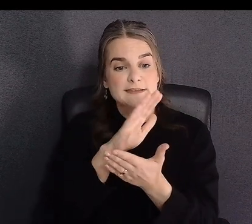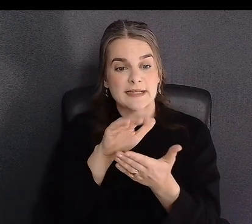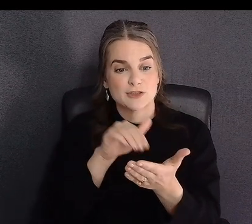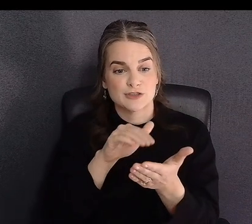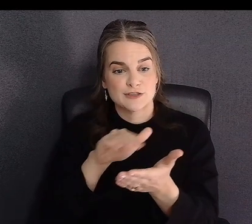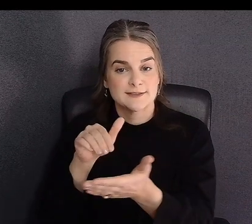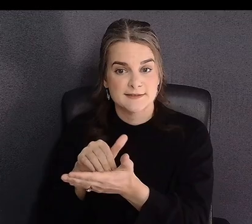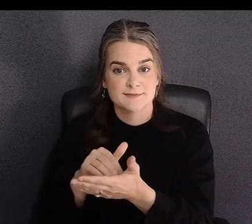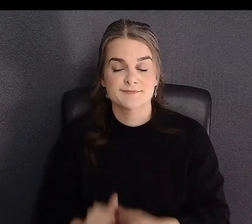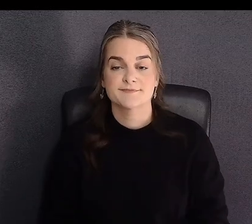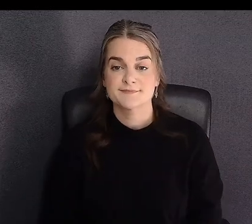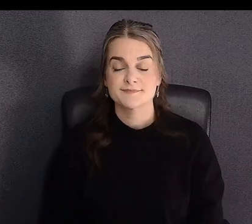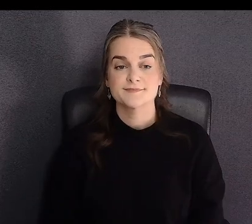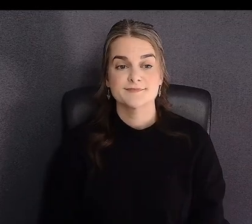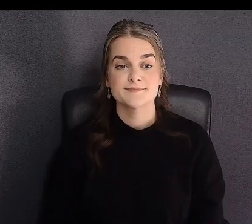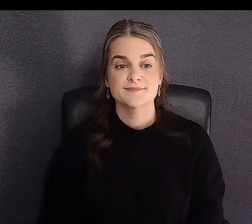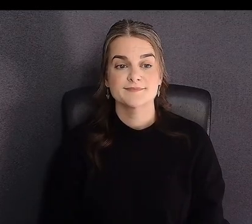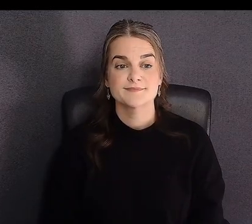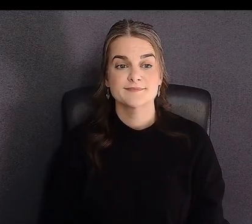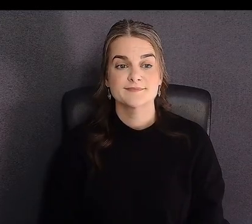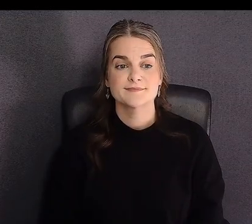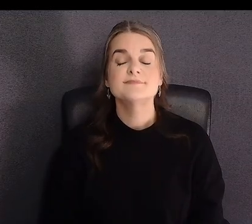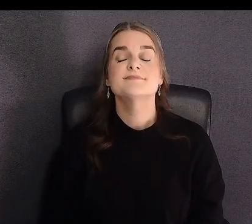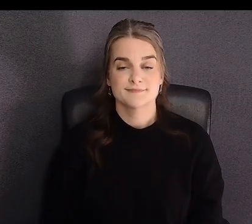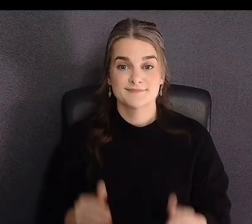Another one is adaptive photography.